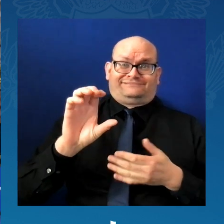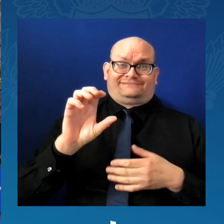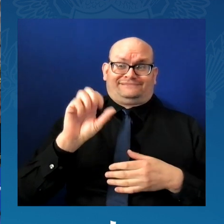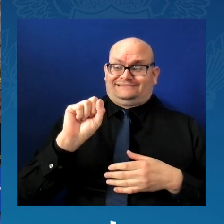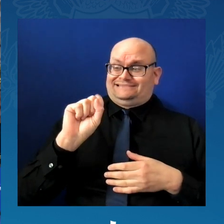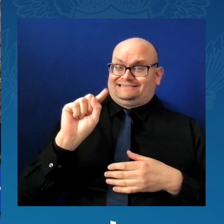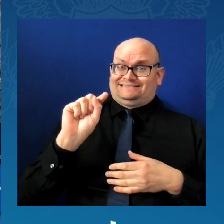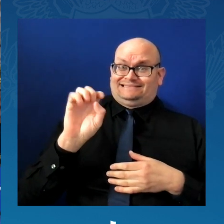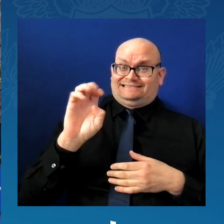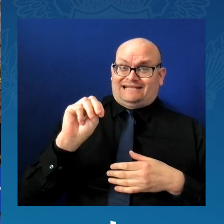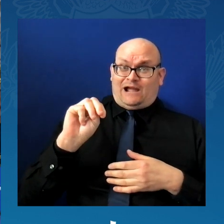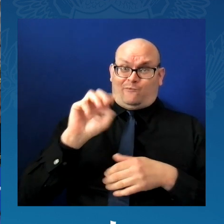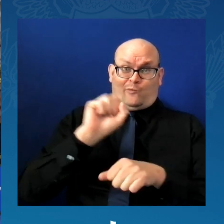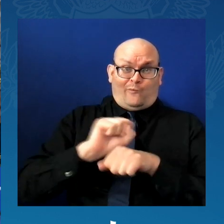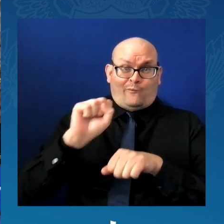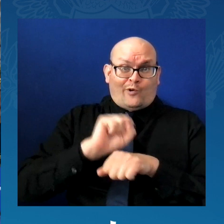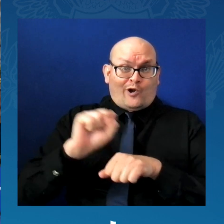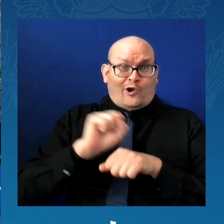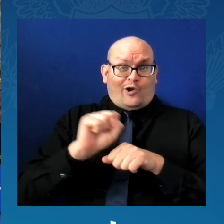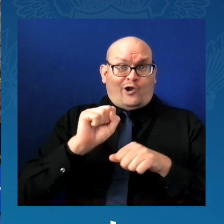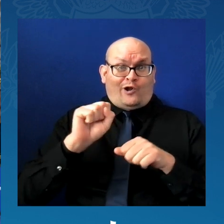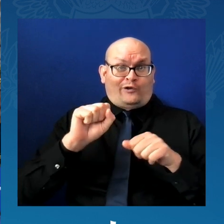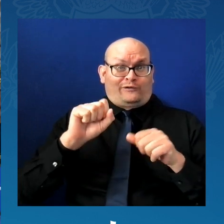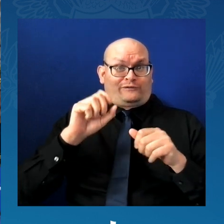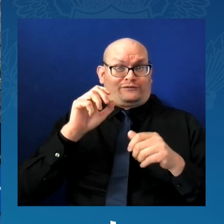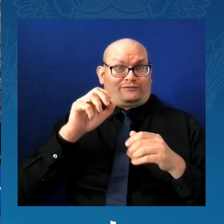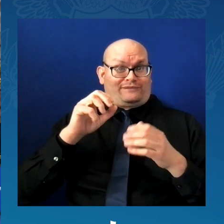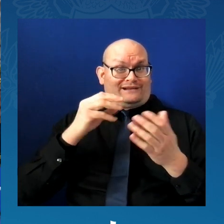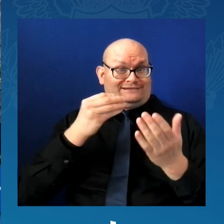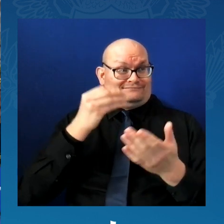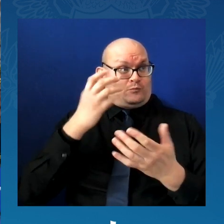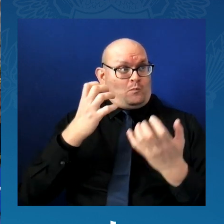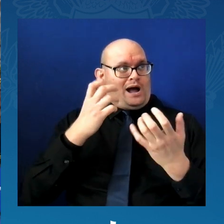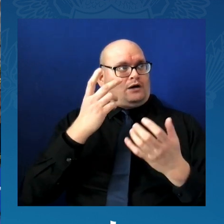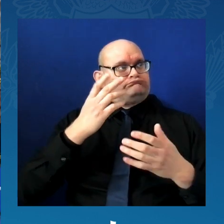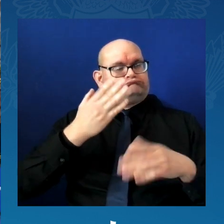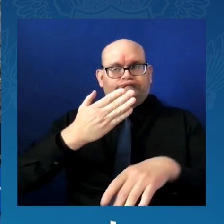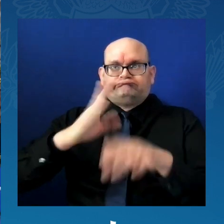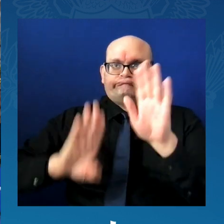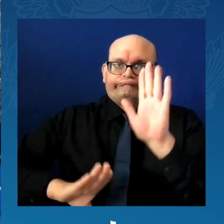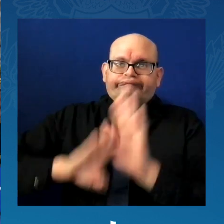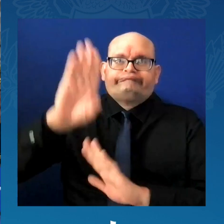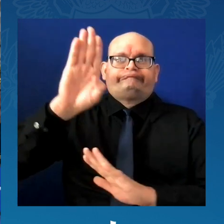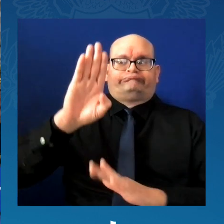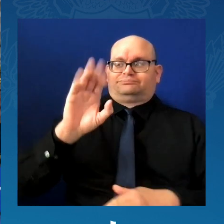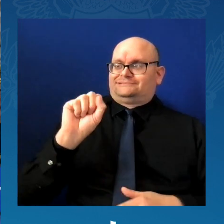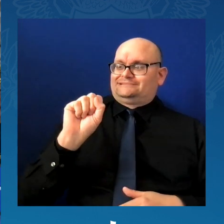in the United States now and long into the future. OSTP will leverage the Chips in Science Act